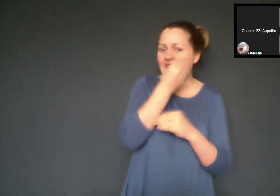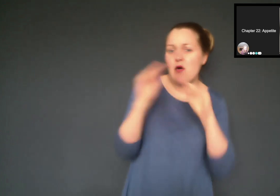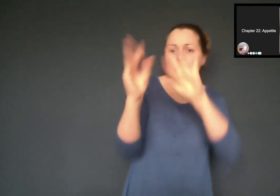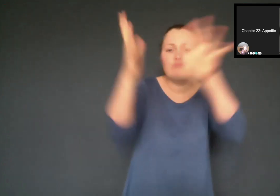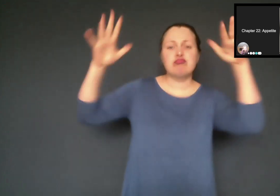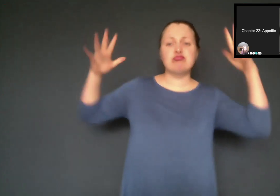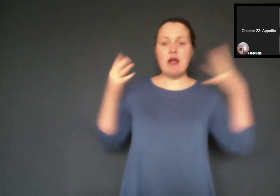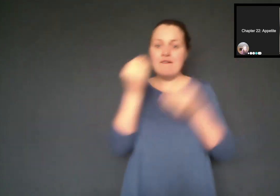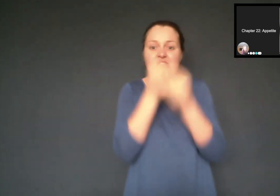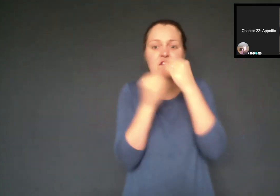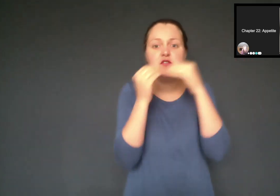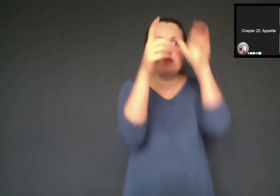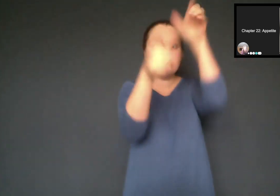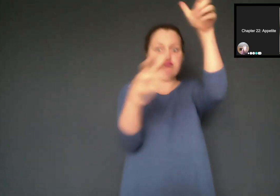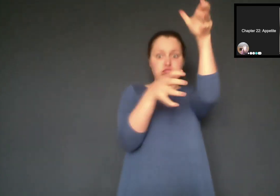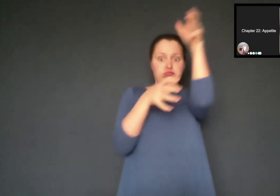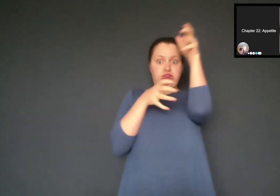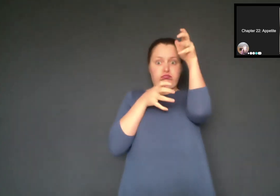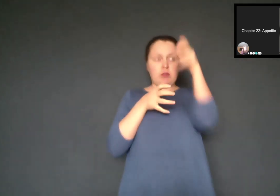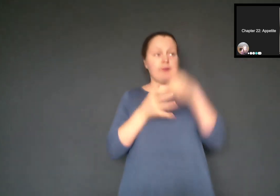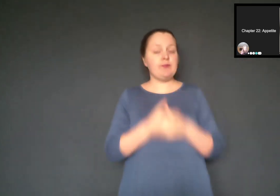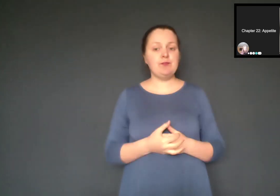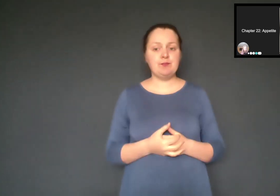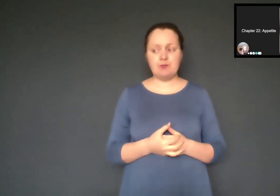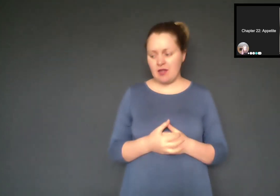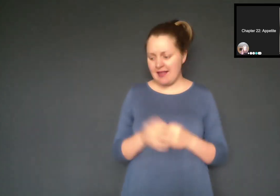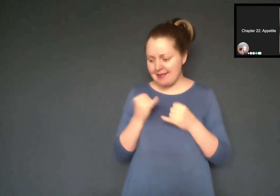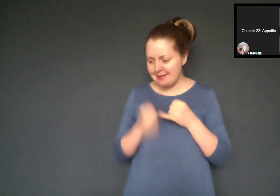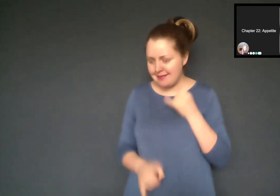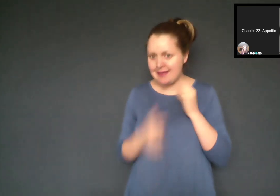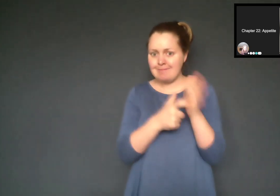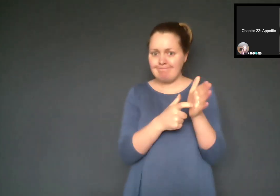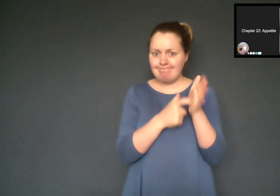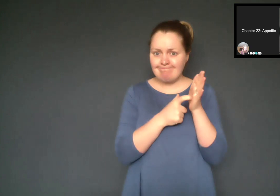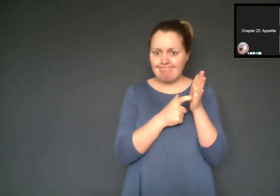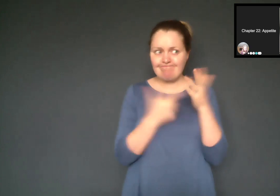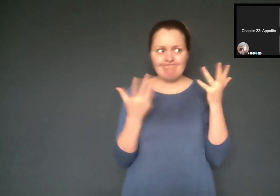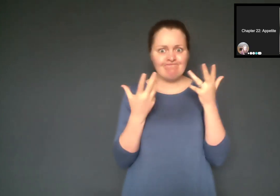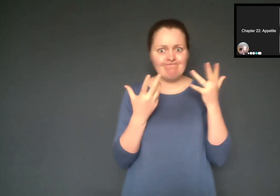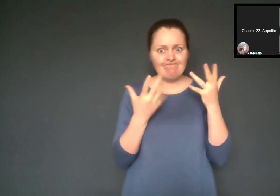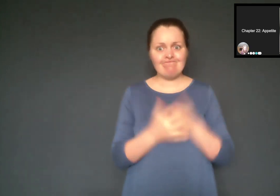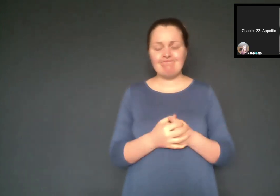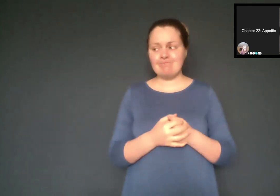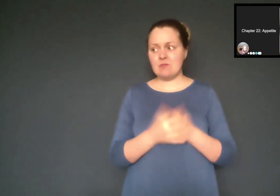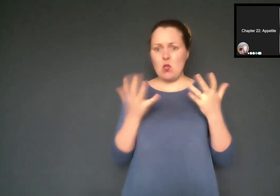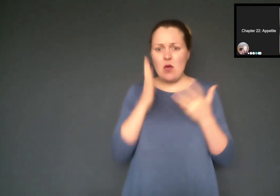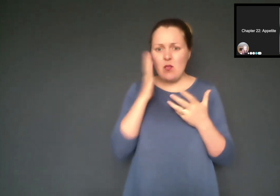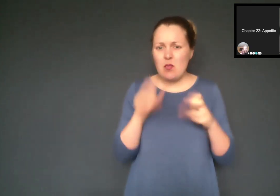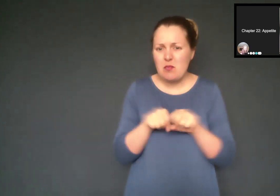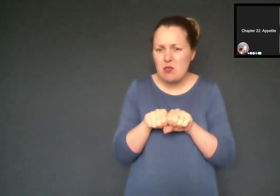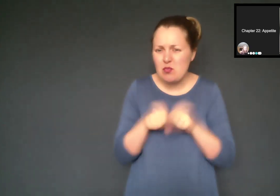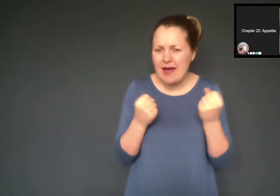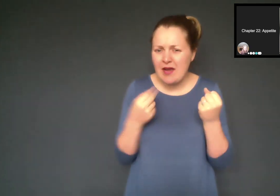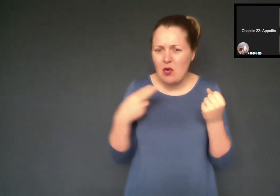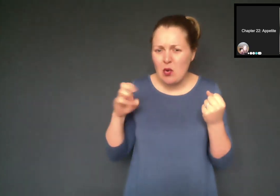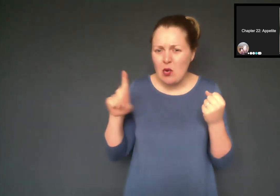door what should he demand one final recruit one final request to break hood's back but what what